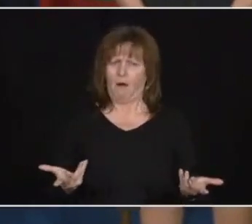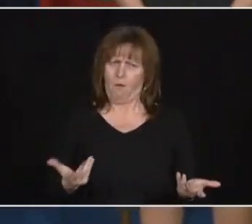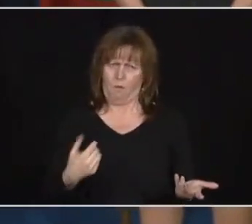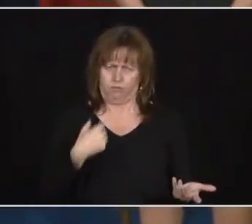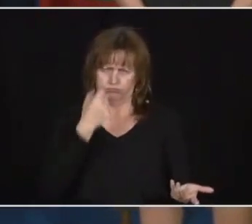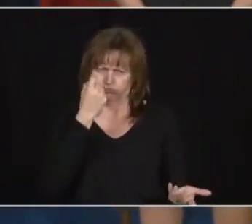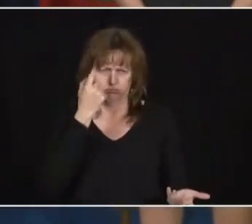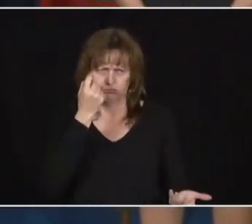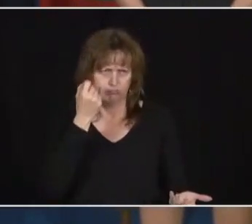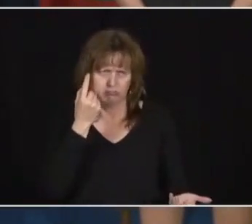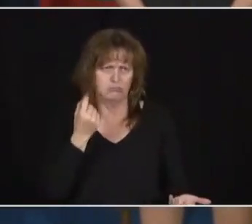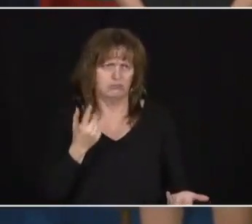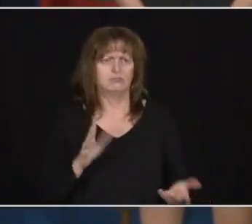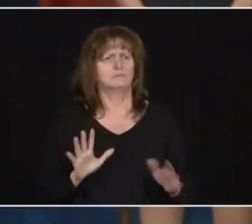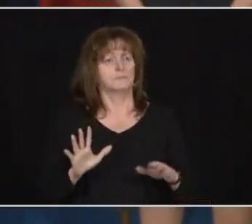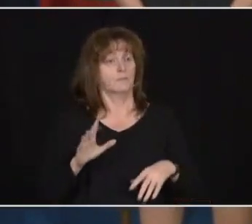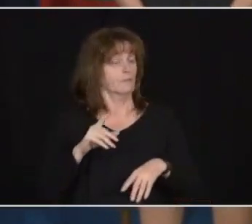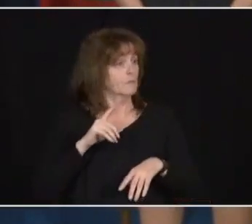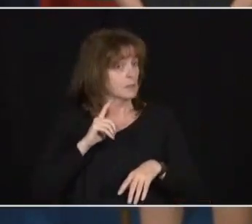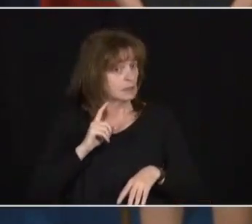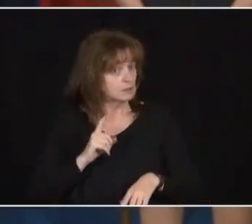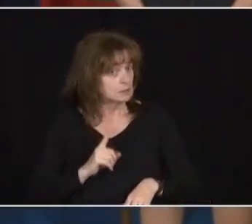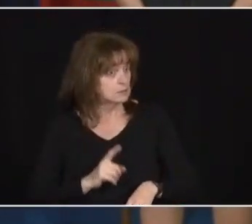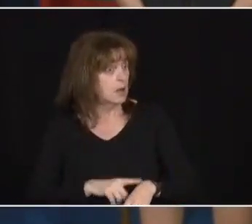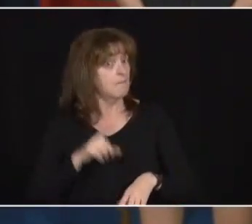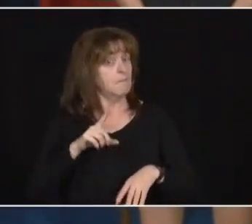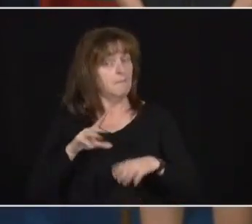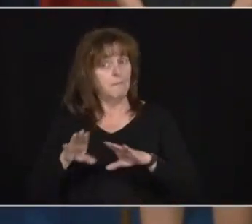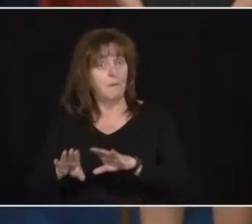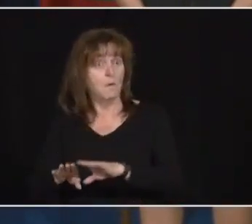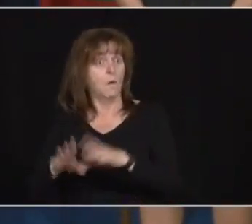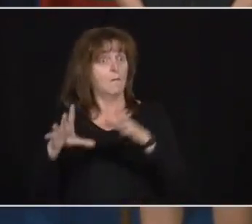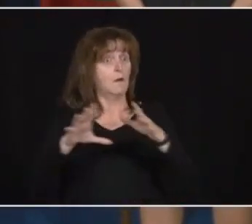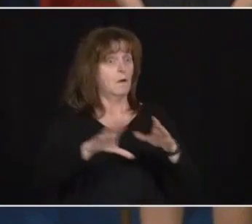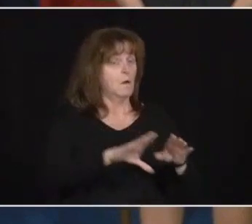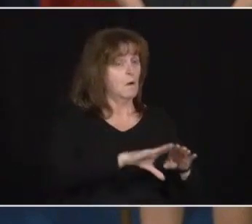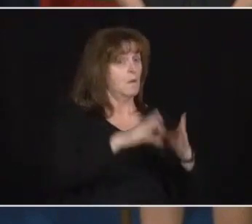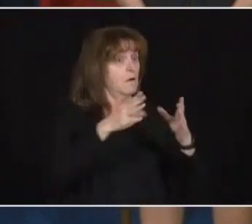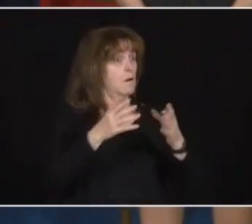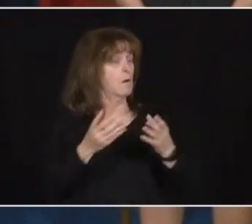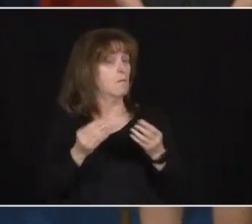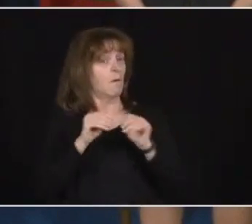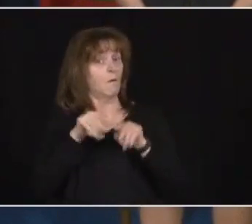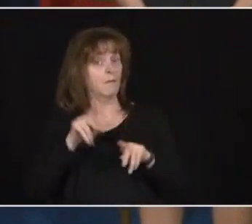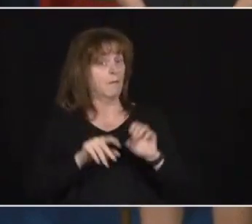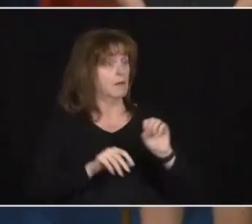recovery, we want to see more people working and therefore we need to ensure child care is accessible.